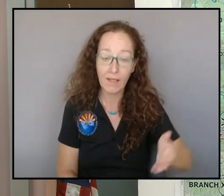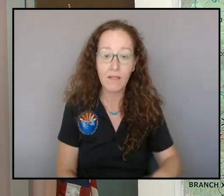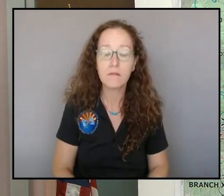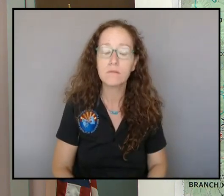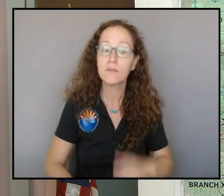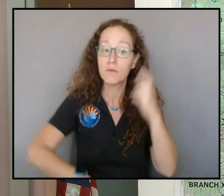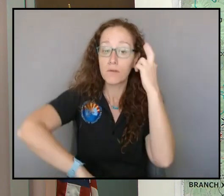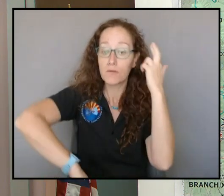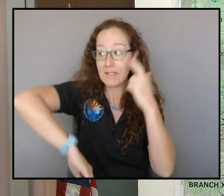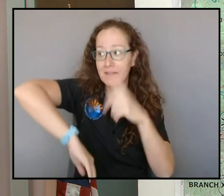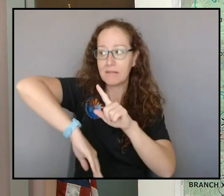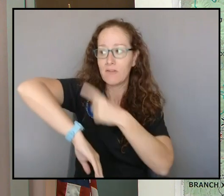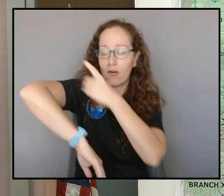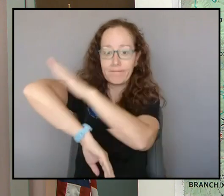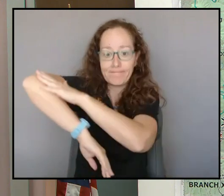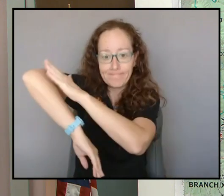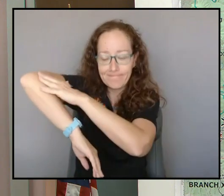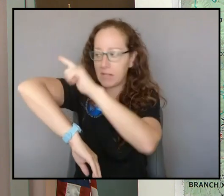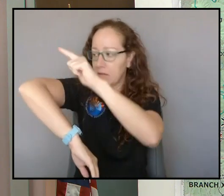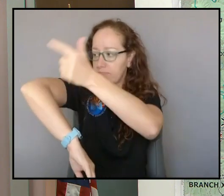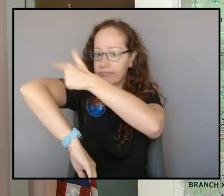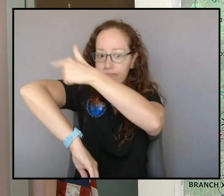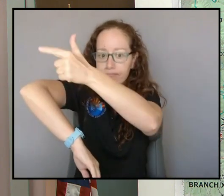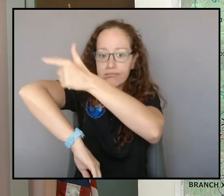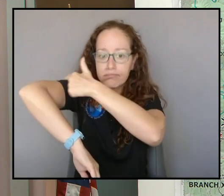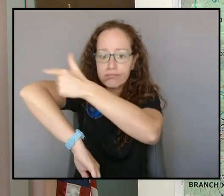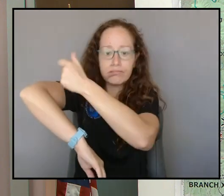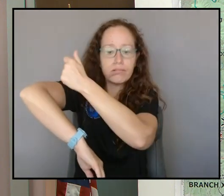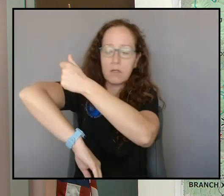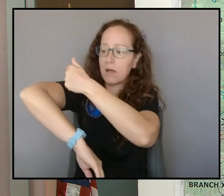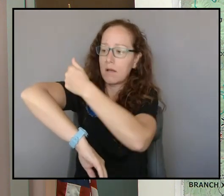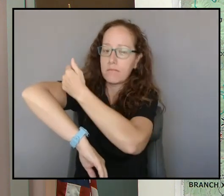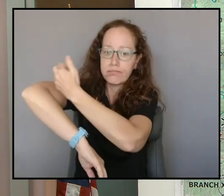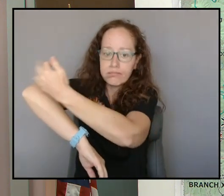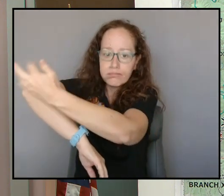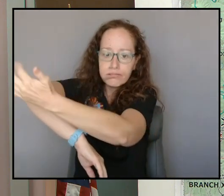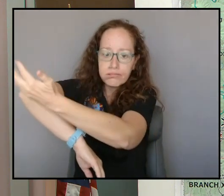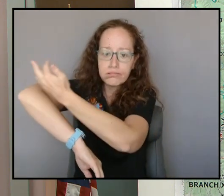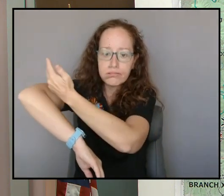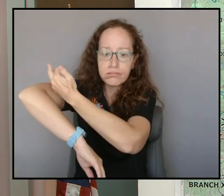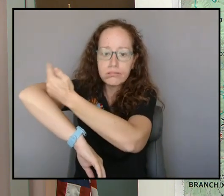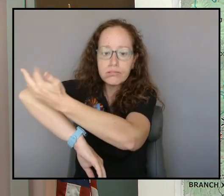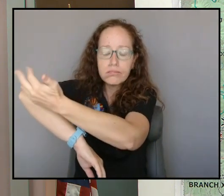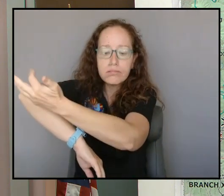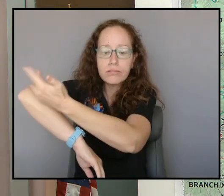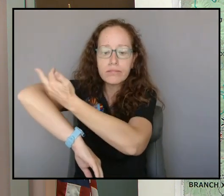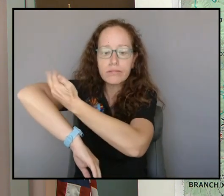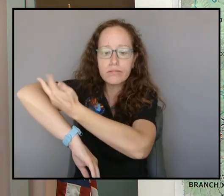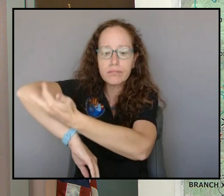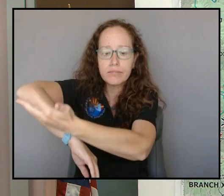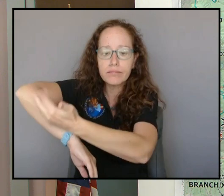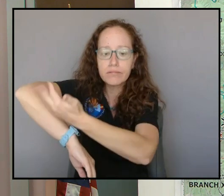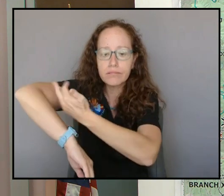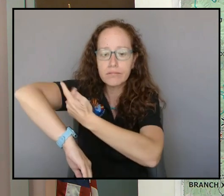firing operations is: To light that fire, the line off there, let that fire back down under more controlled and less